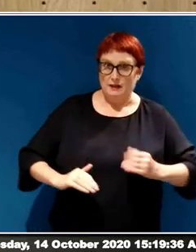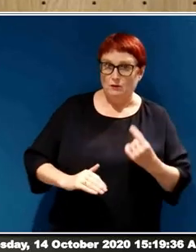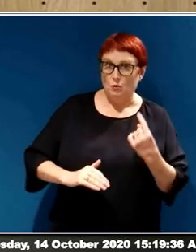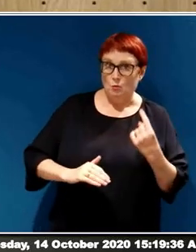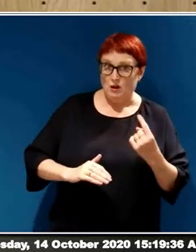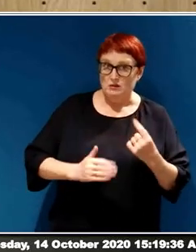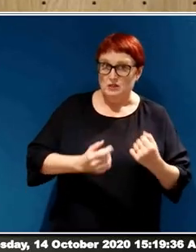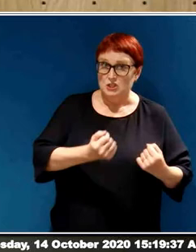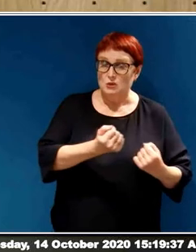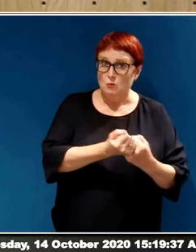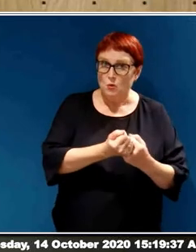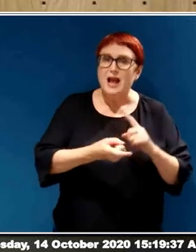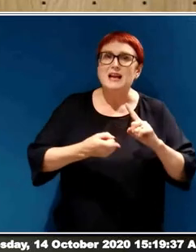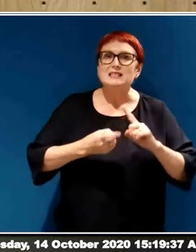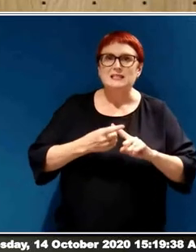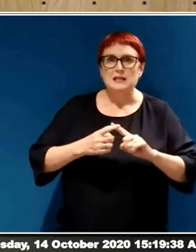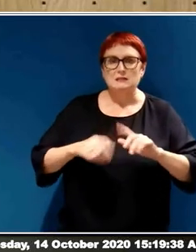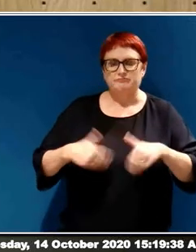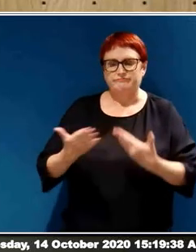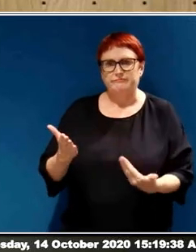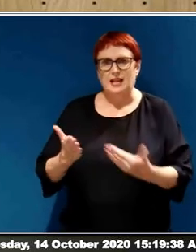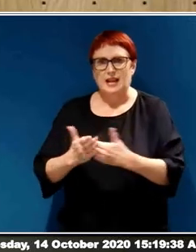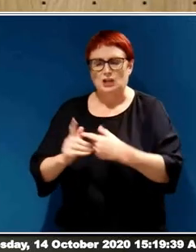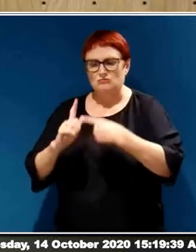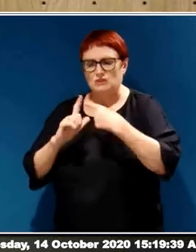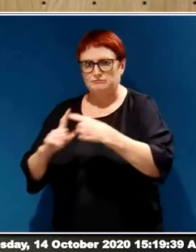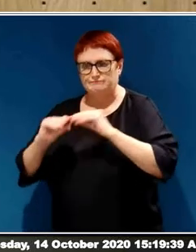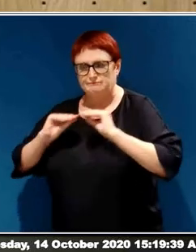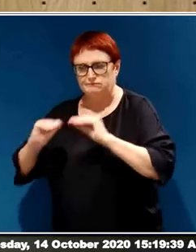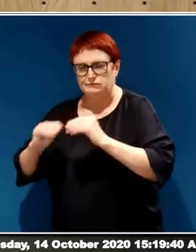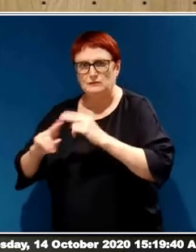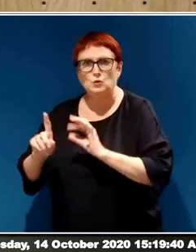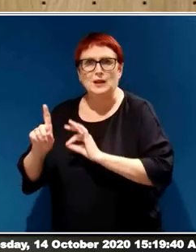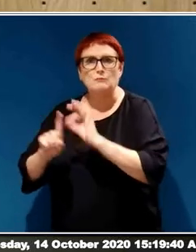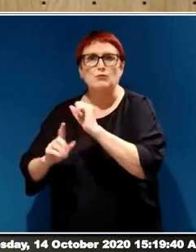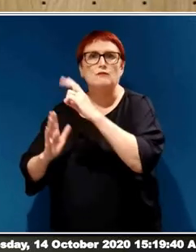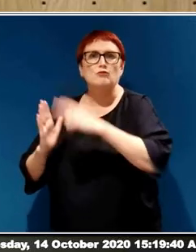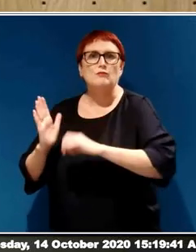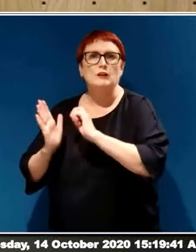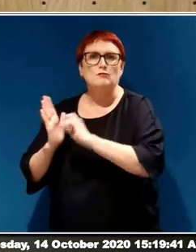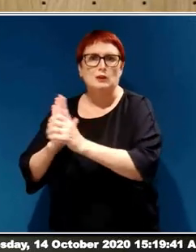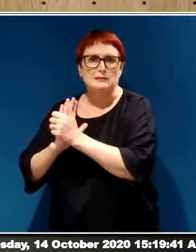But at the second tier, even if I provide all of those universal supports,